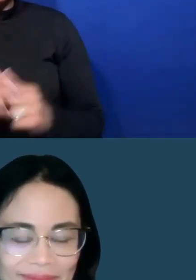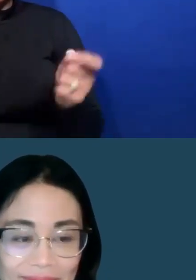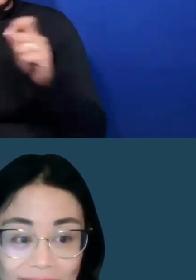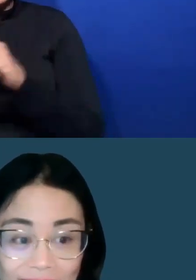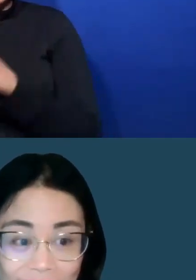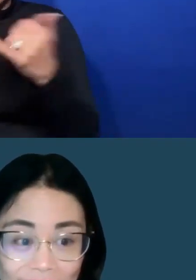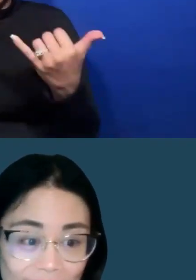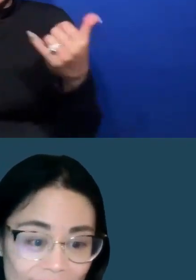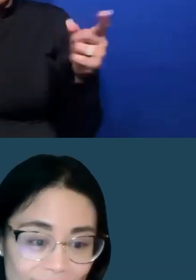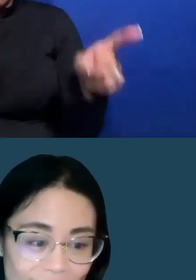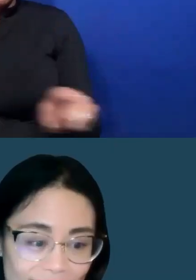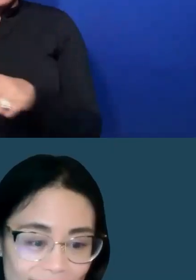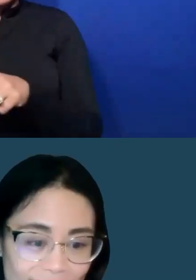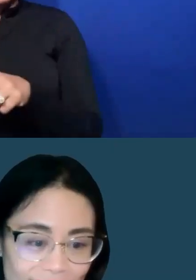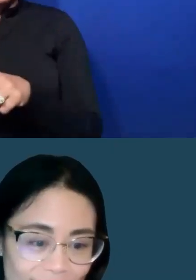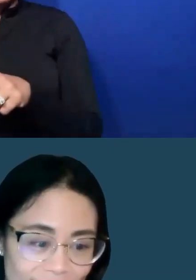we have a, have a long way to go, right?